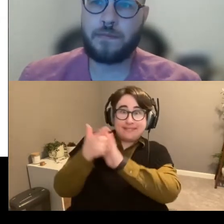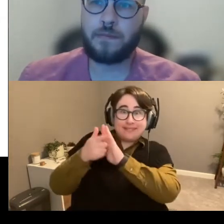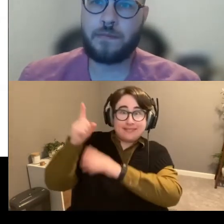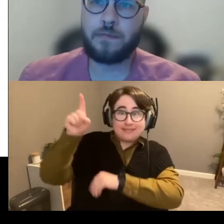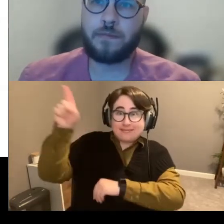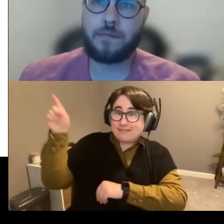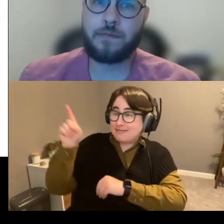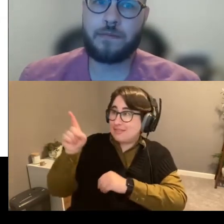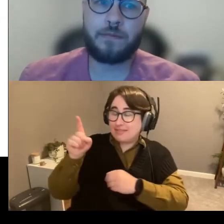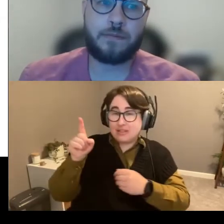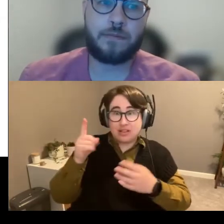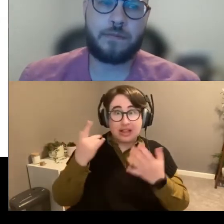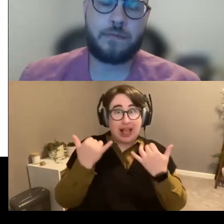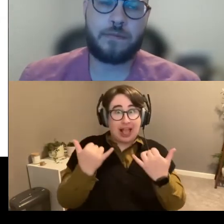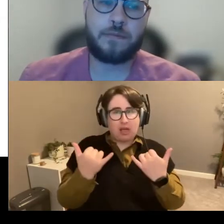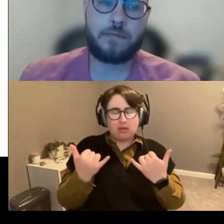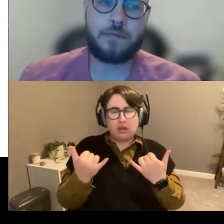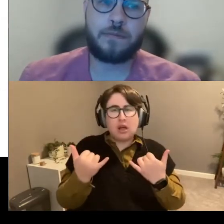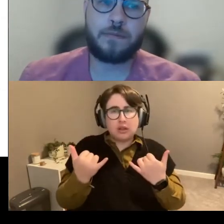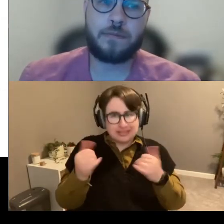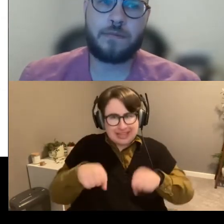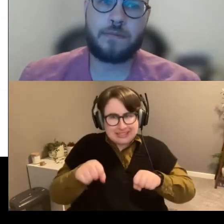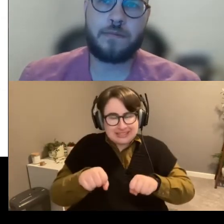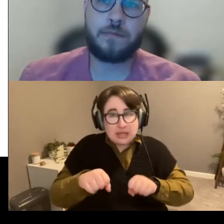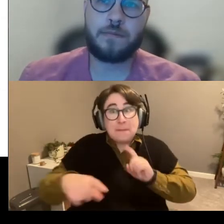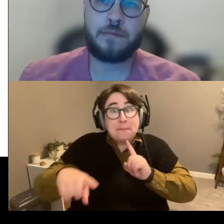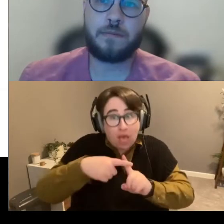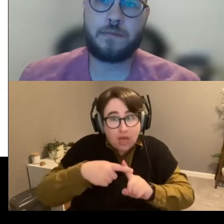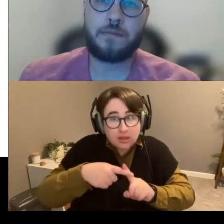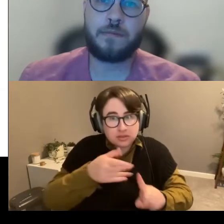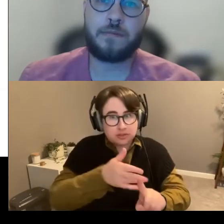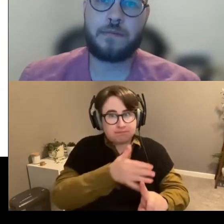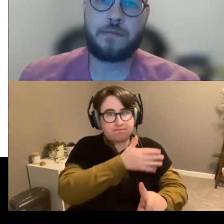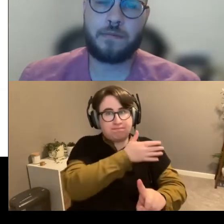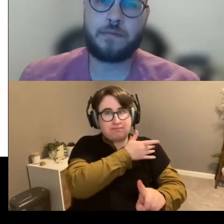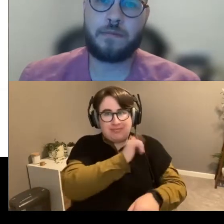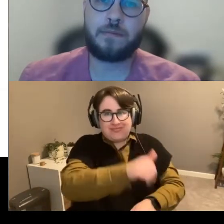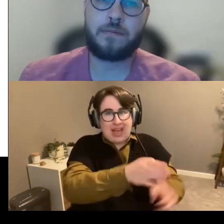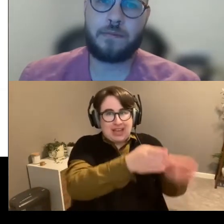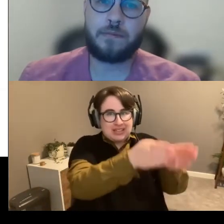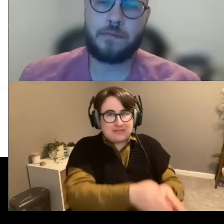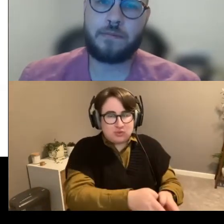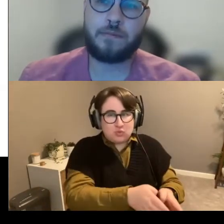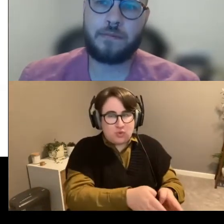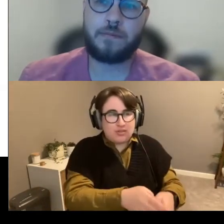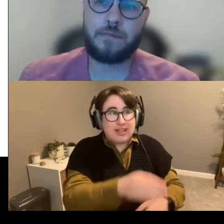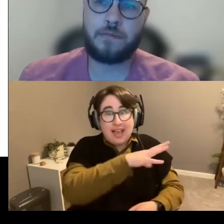across our country, but also just to be mindful of the history, that this is not just something